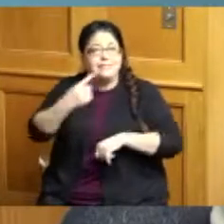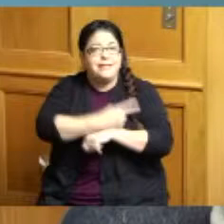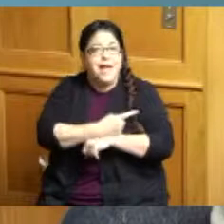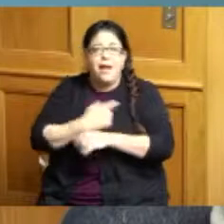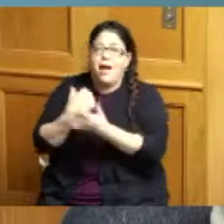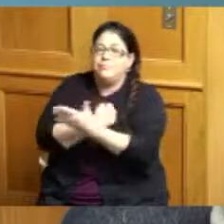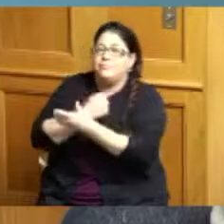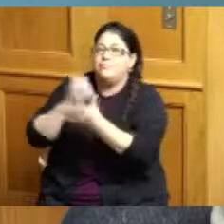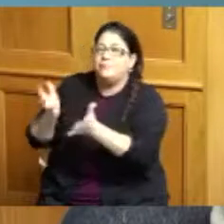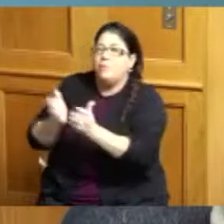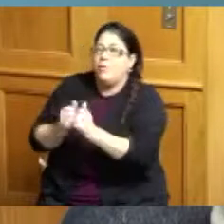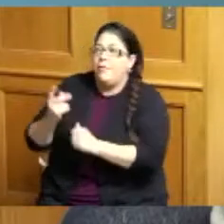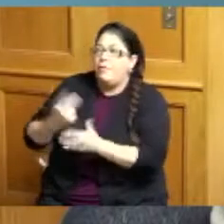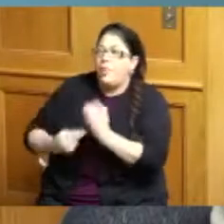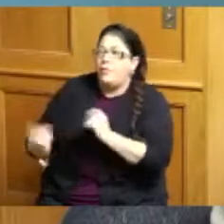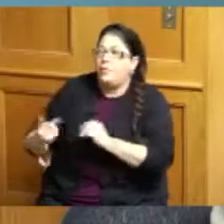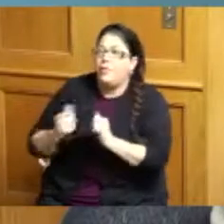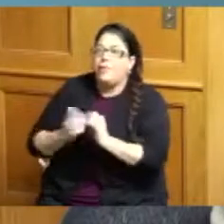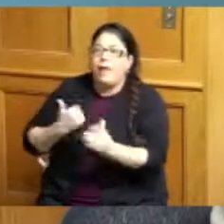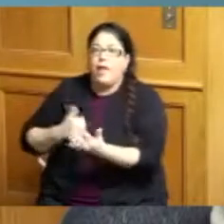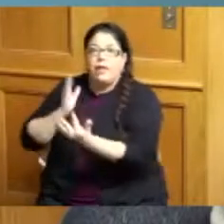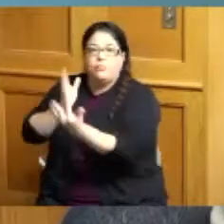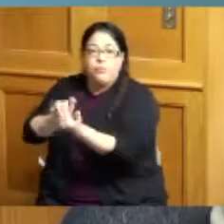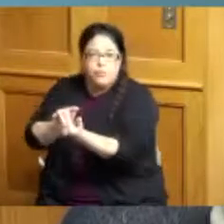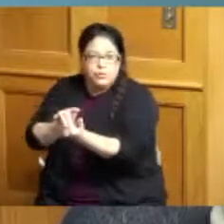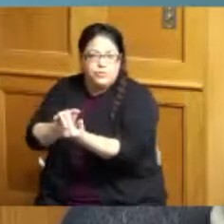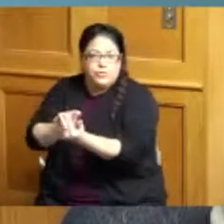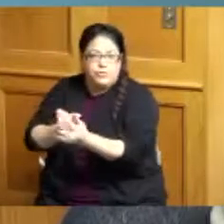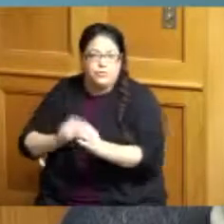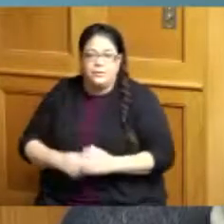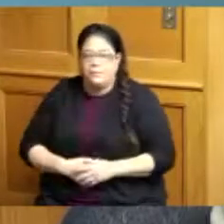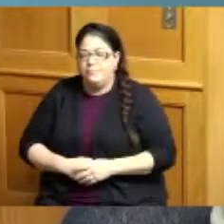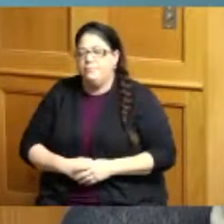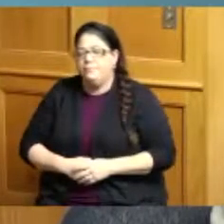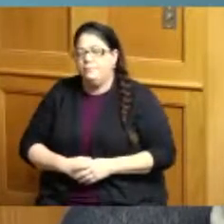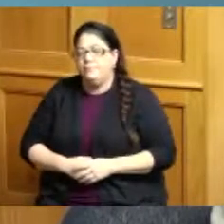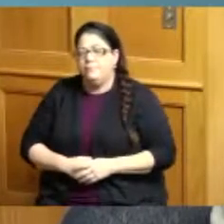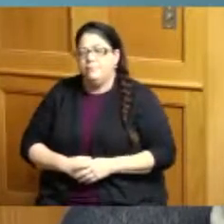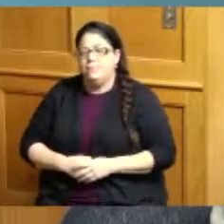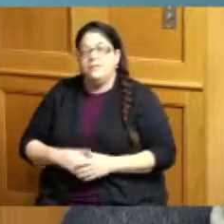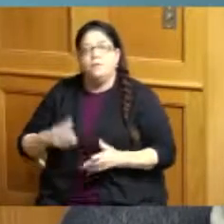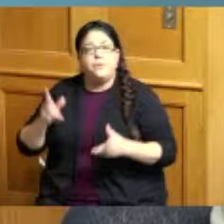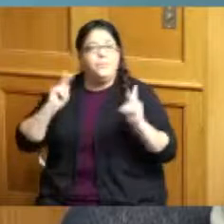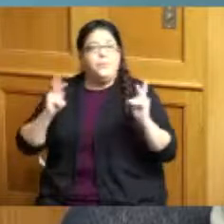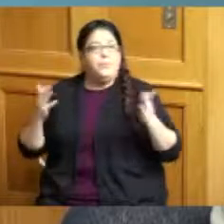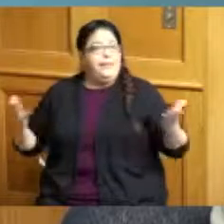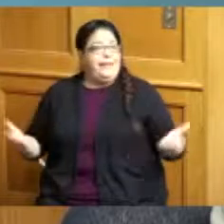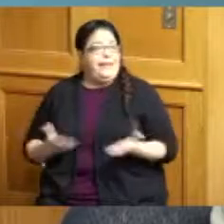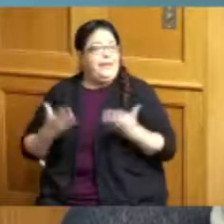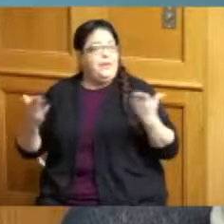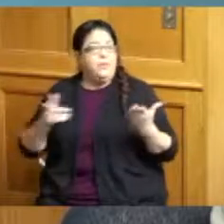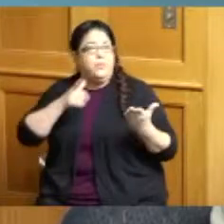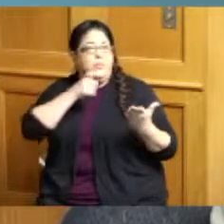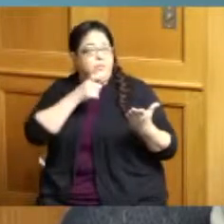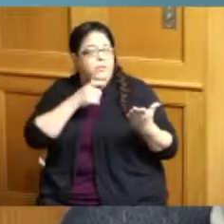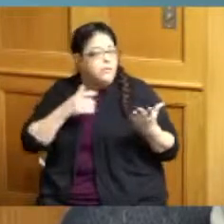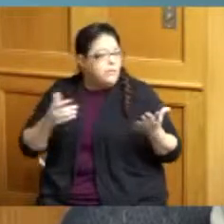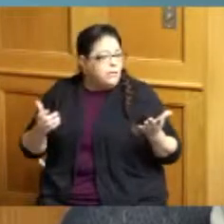to talk to both of you with no interruptions and so we have people out here who are below